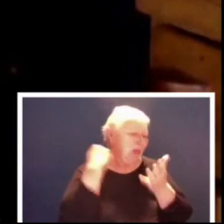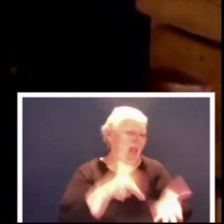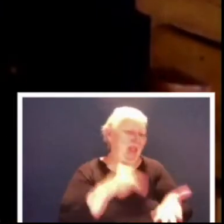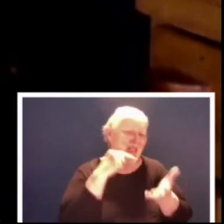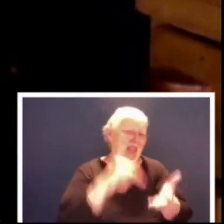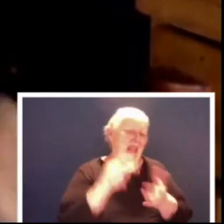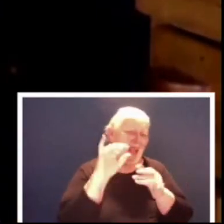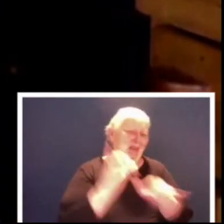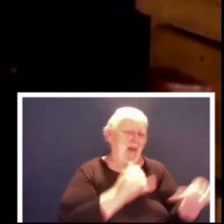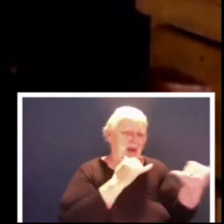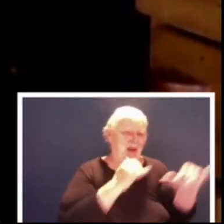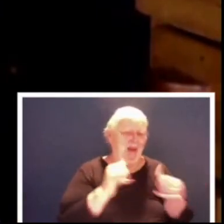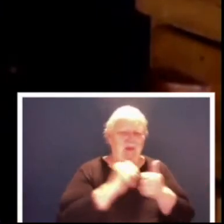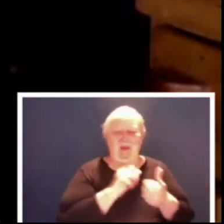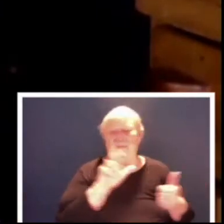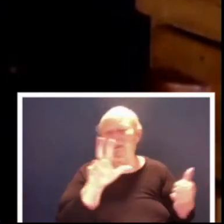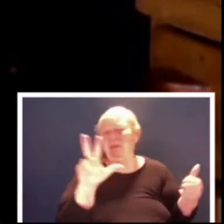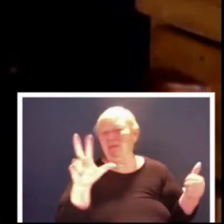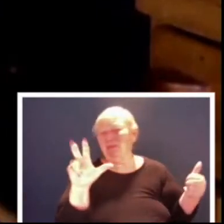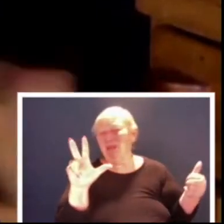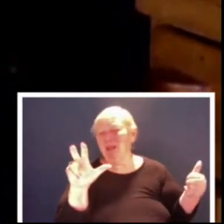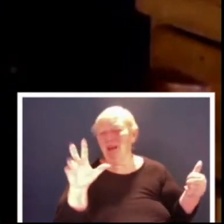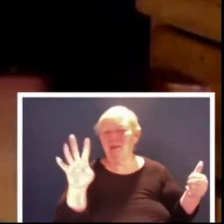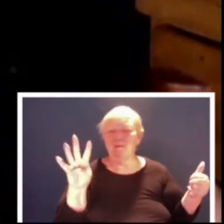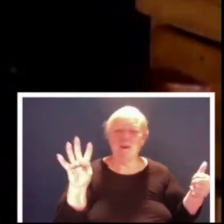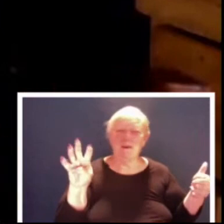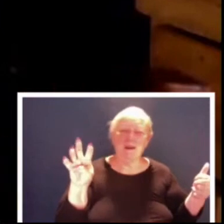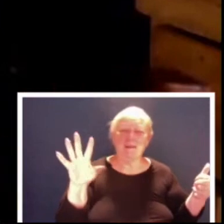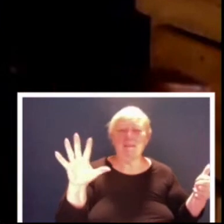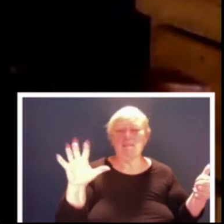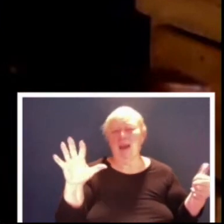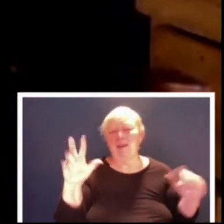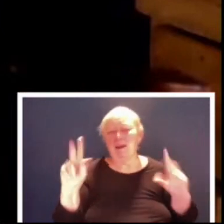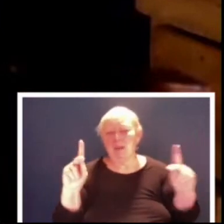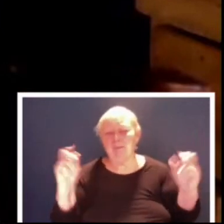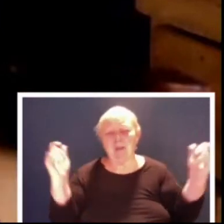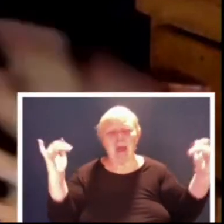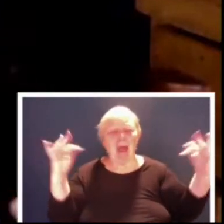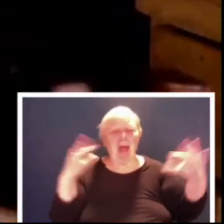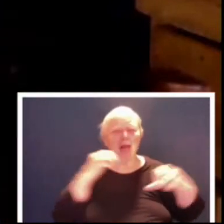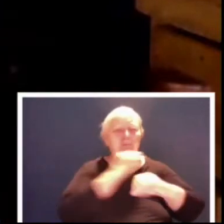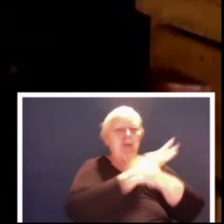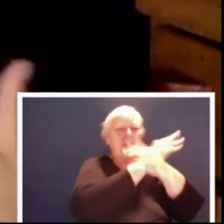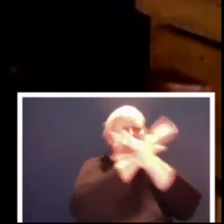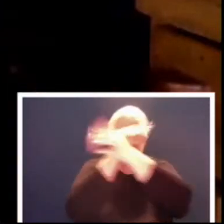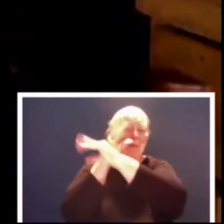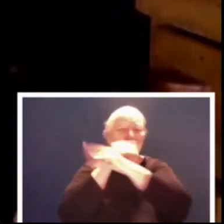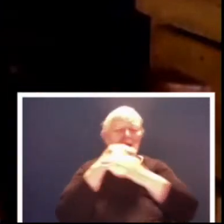All dancing. And then we had tea and desserts and just those experiences. Like, I got all dressed up to be